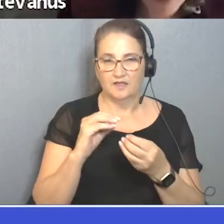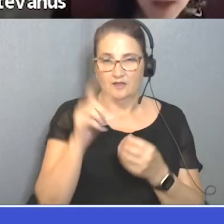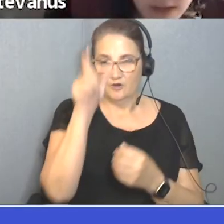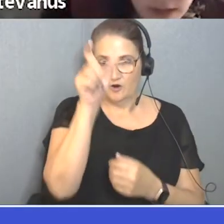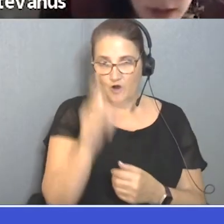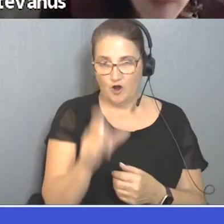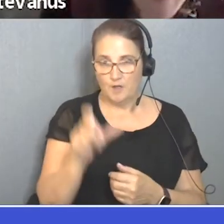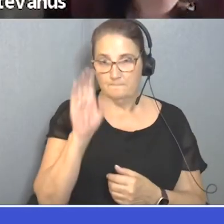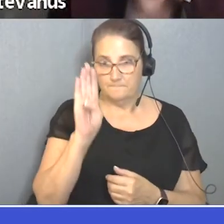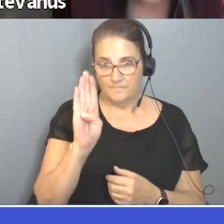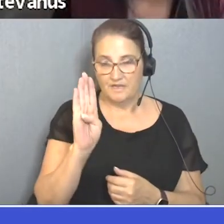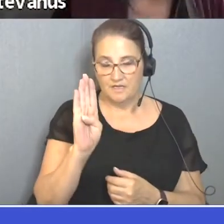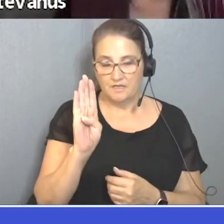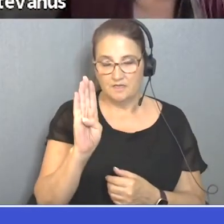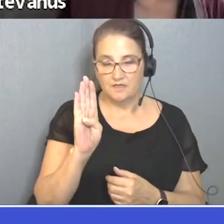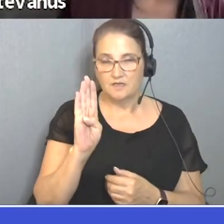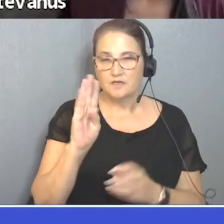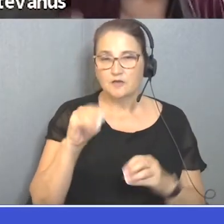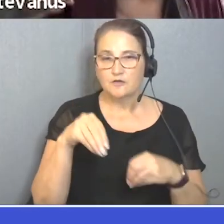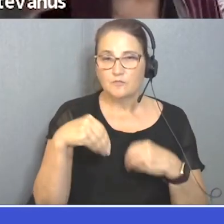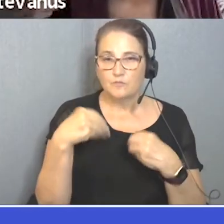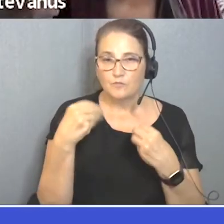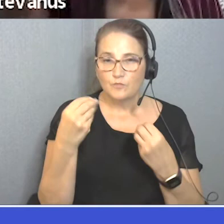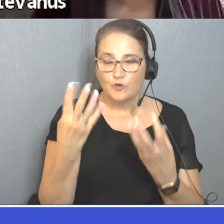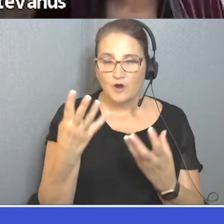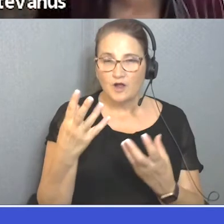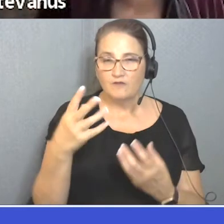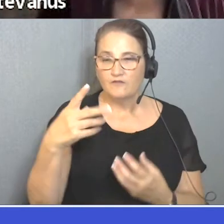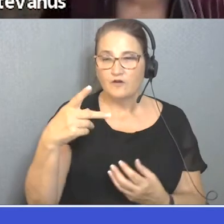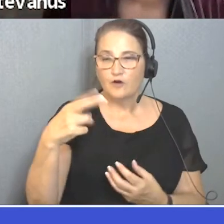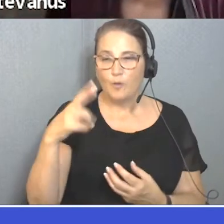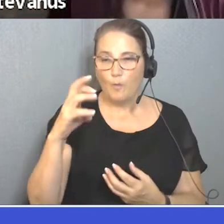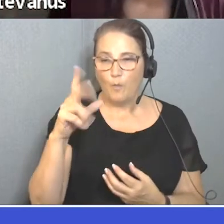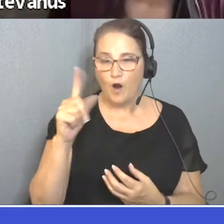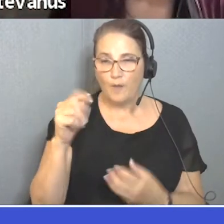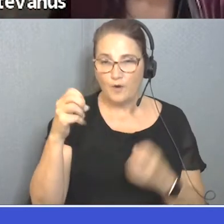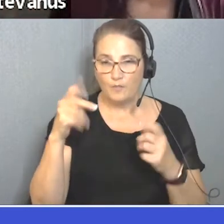So moving on to column B, column B